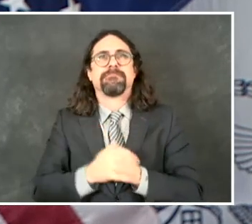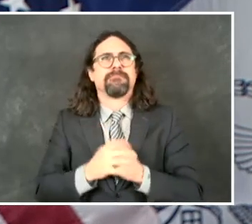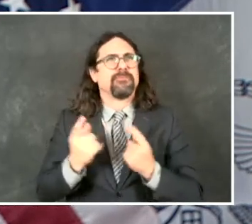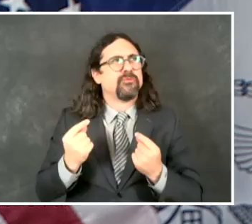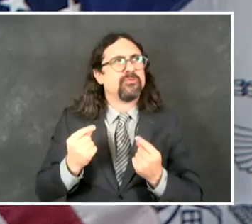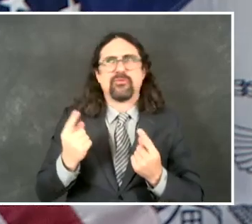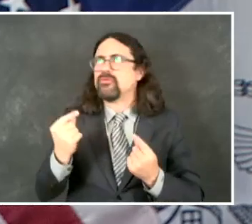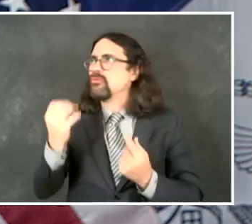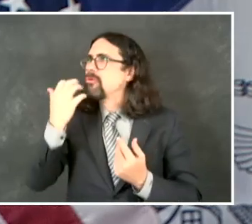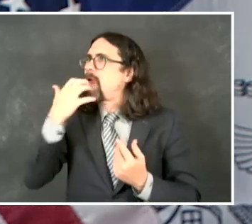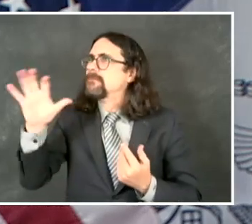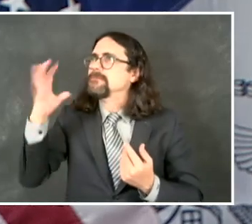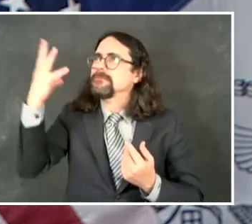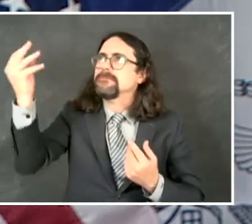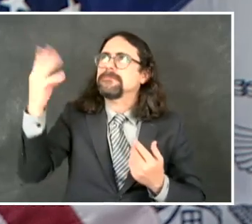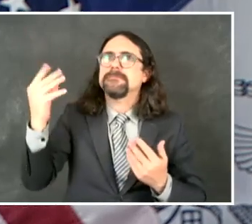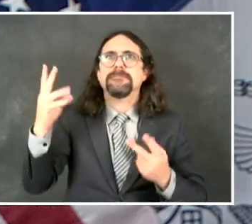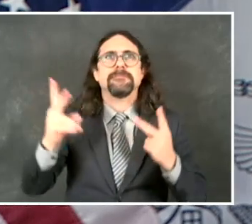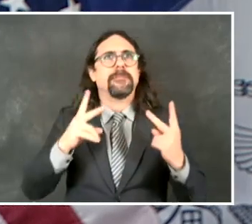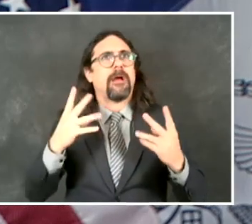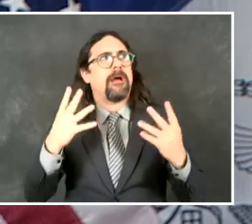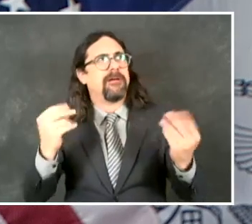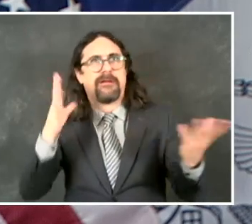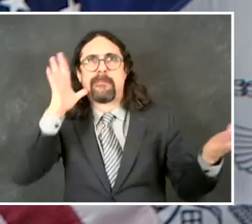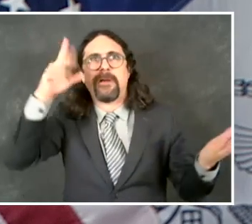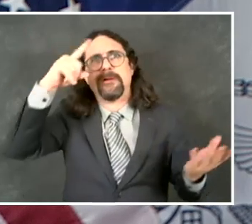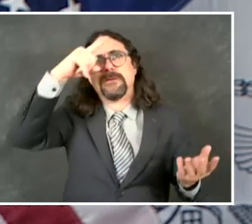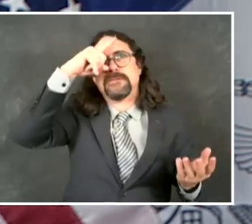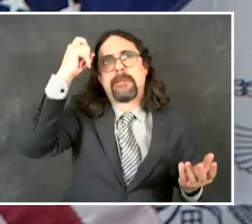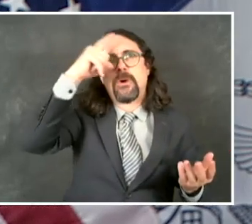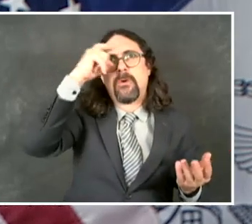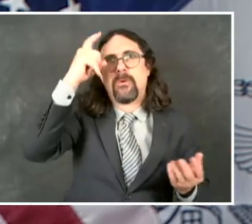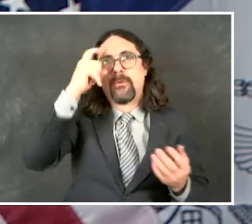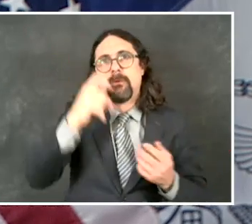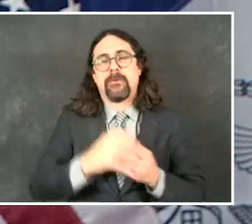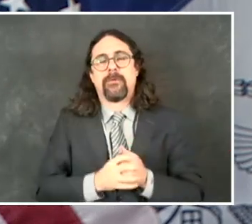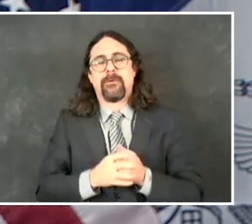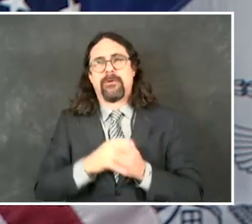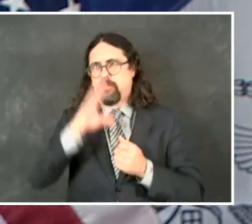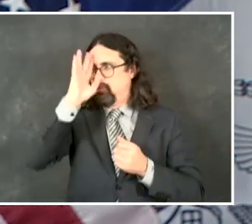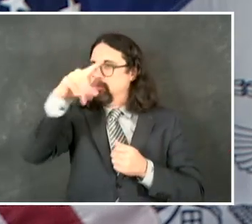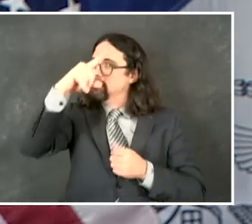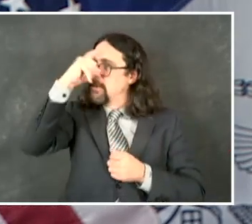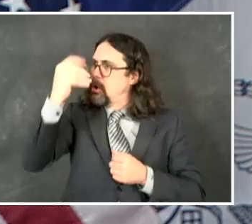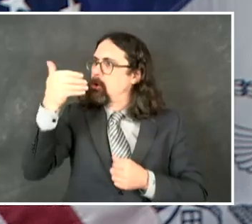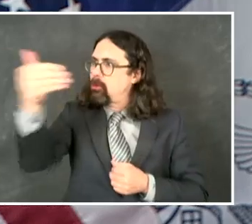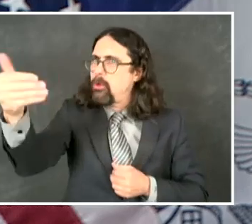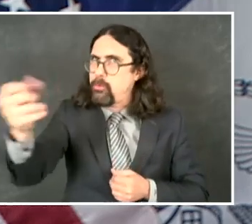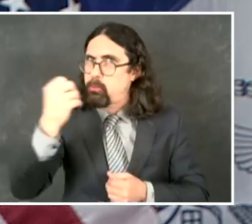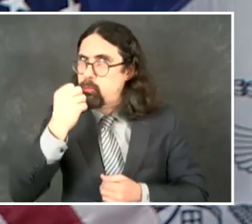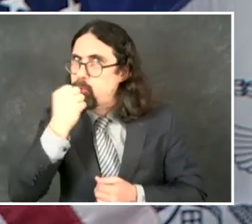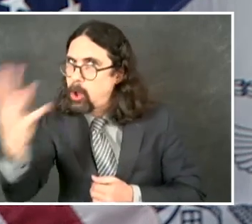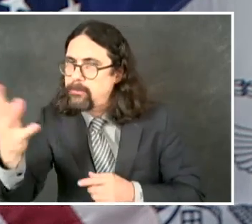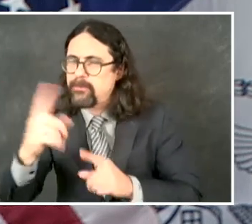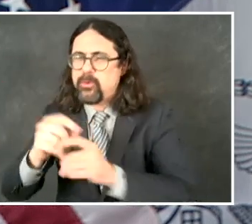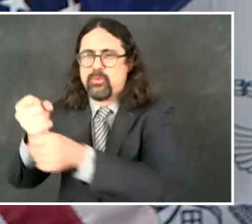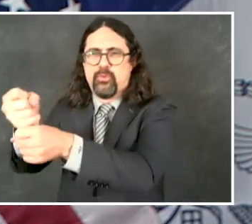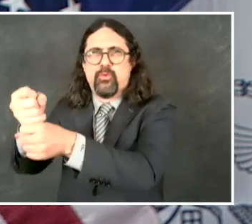QUESTIONS, HOW TO BALANCE THIS? WE'LL HAVE A